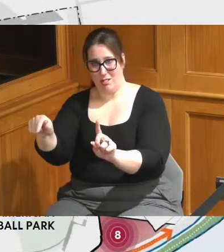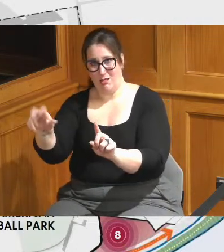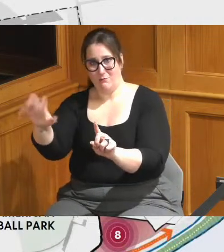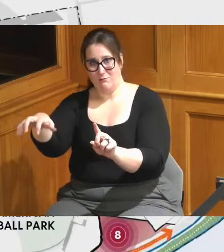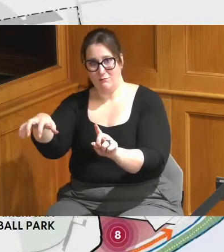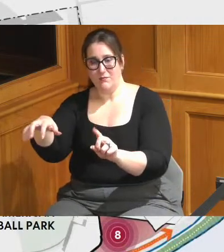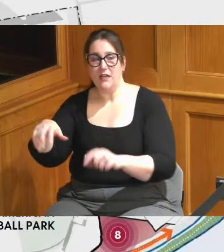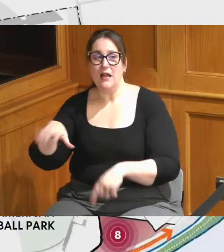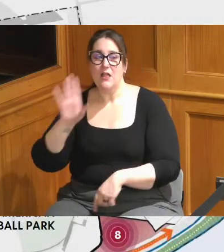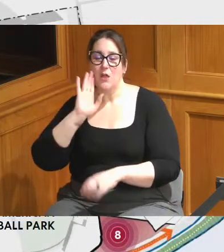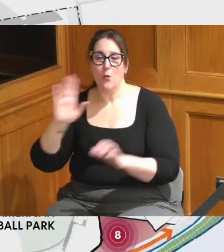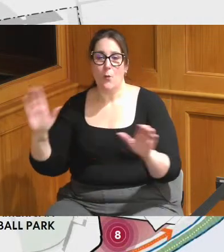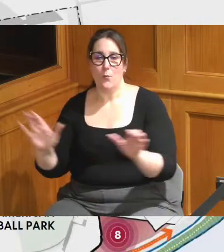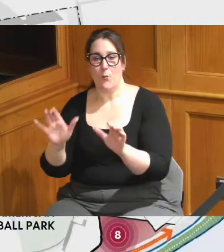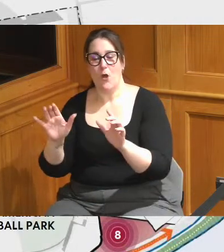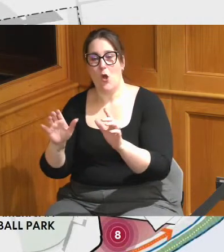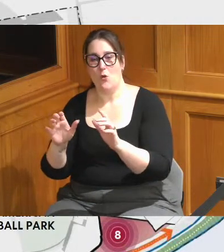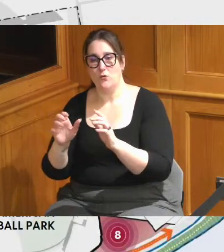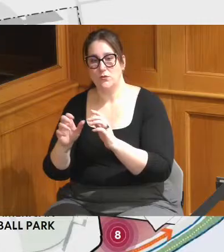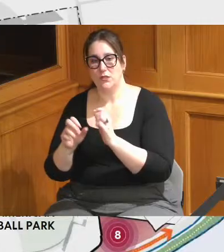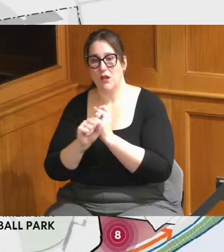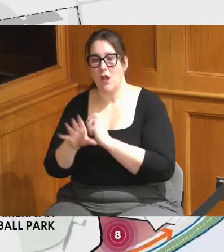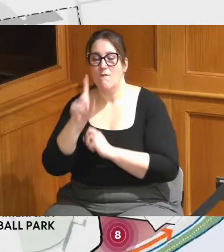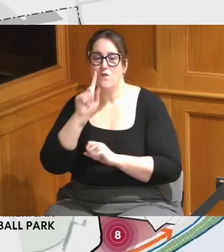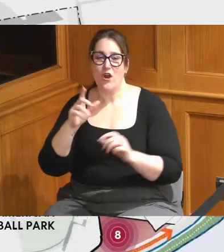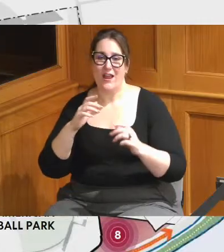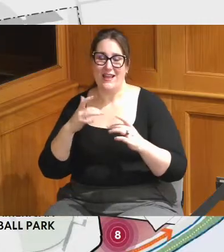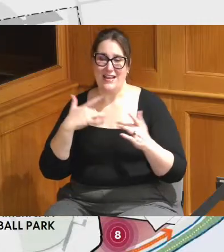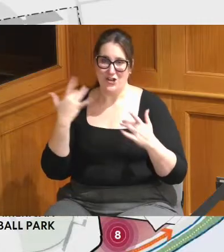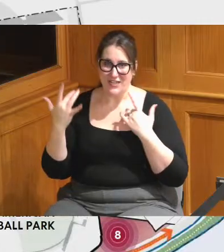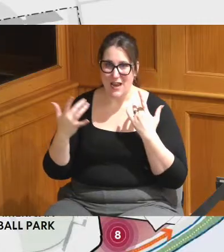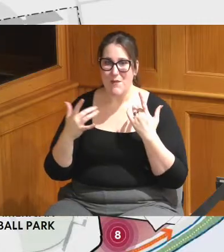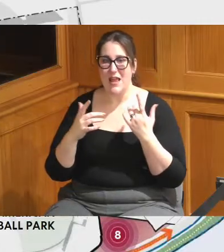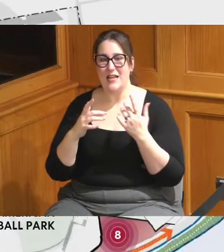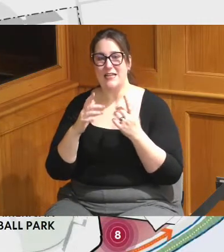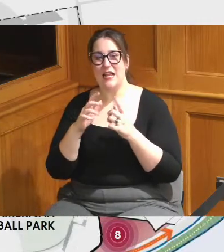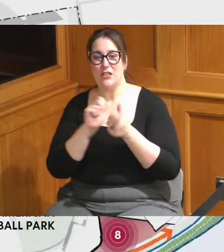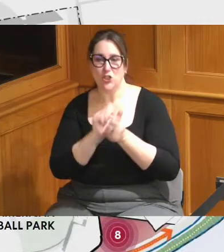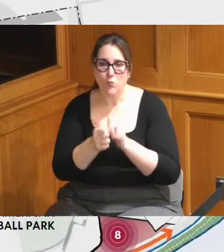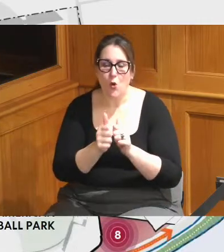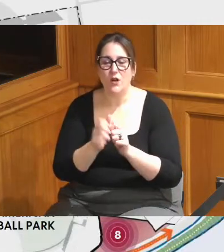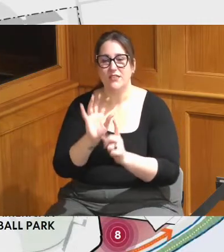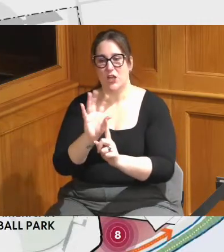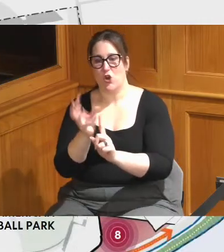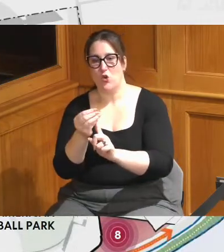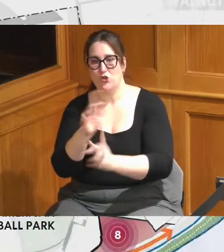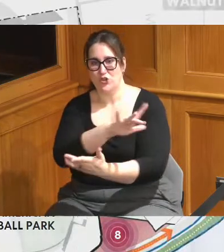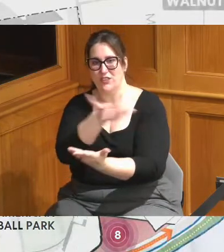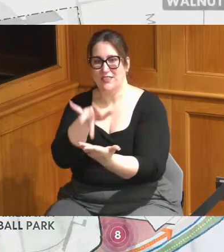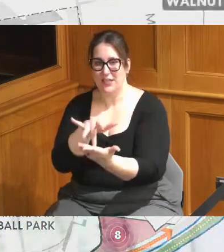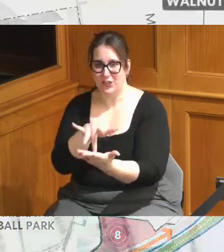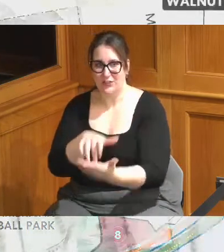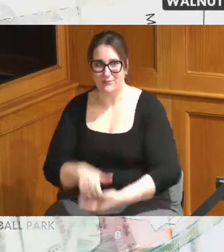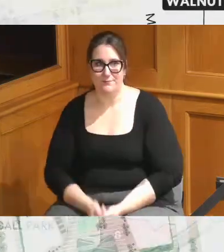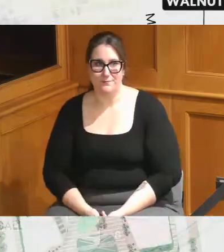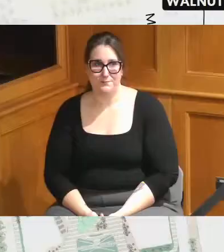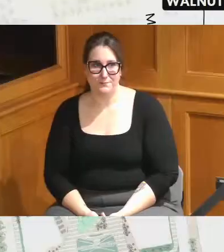promotes and further establishes this as an entertainment, sports and cultural epicenter.